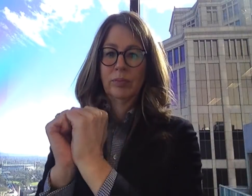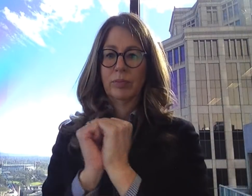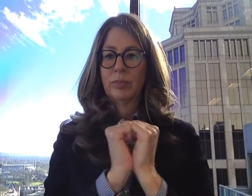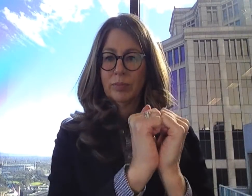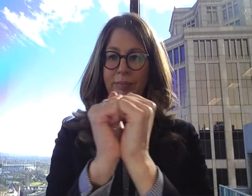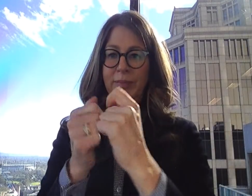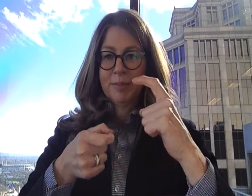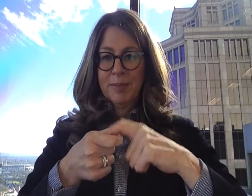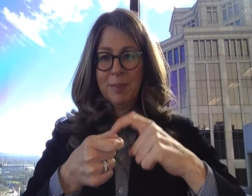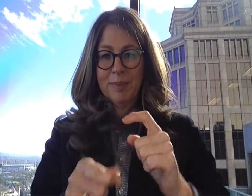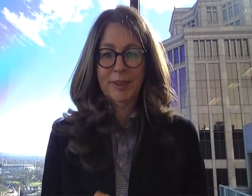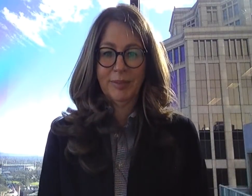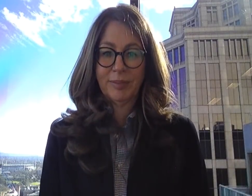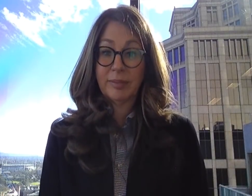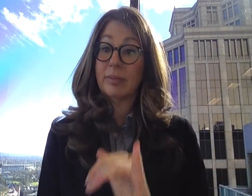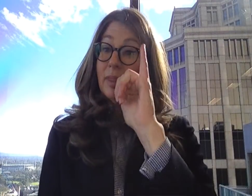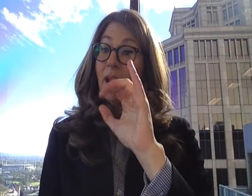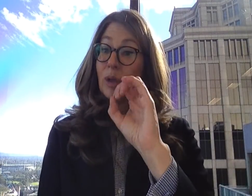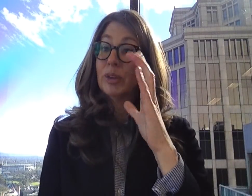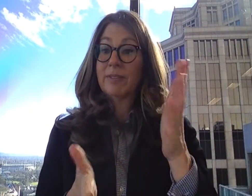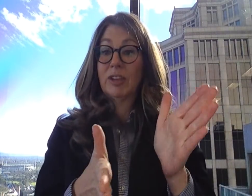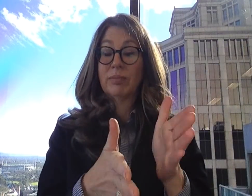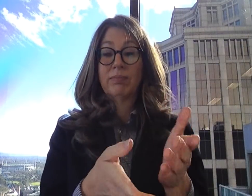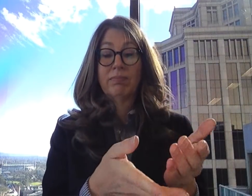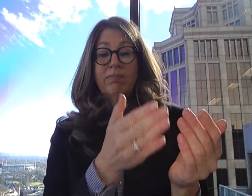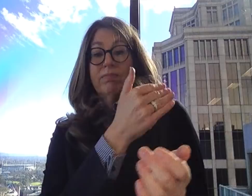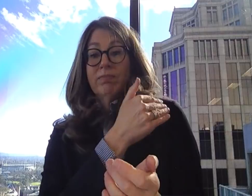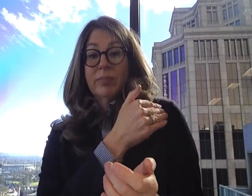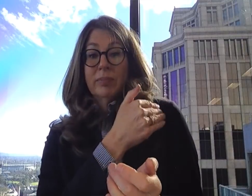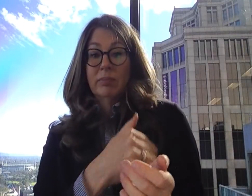The IOC have kindly agreed to assist us in this process